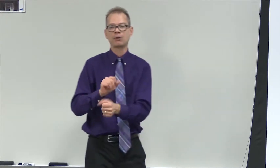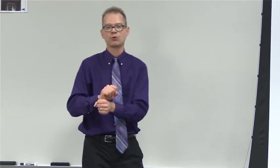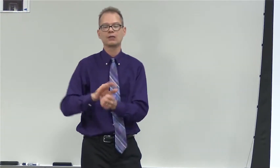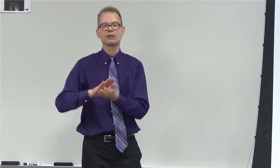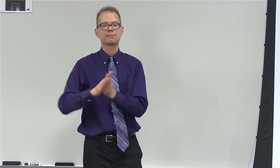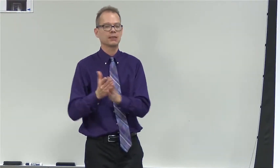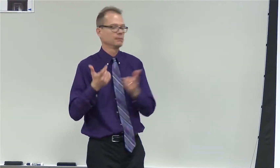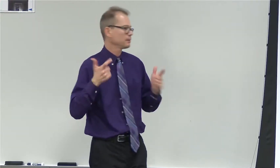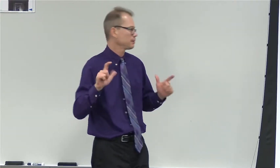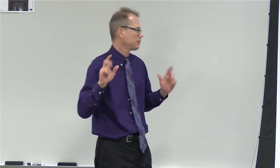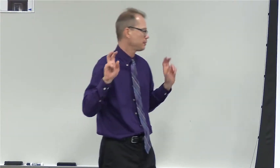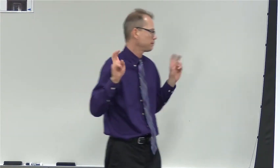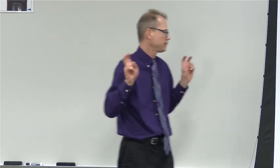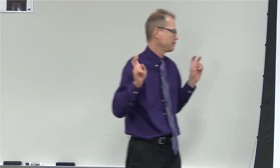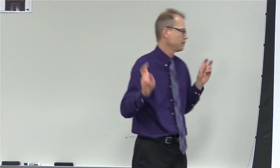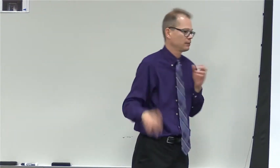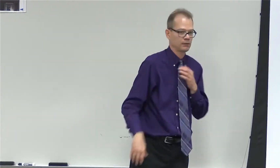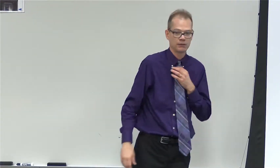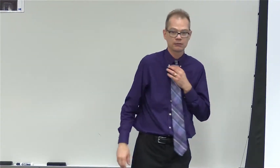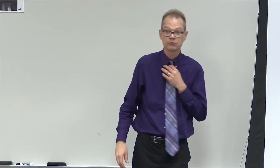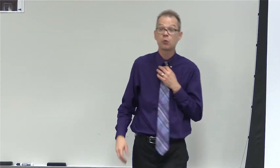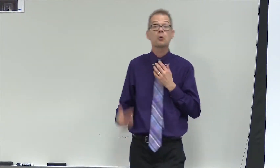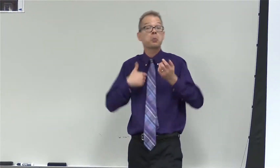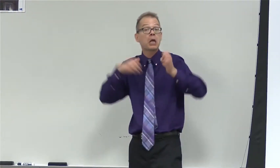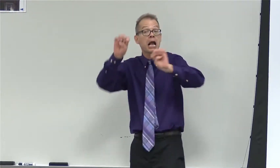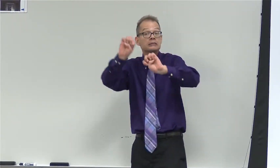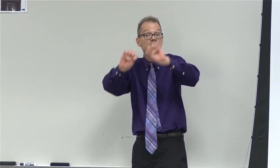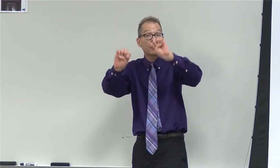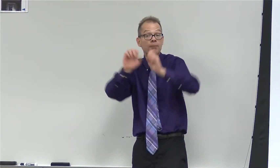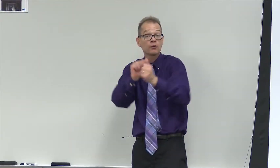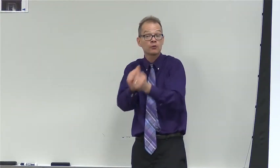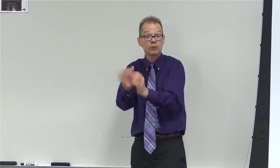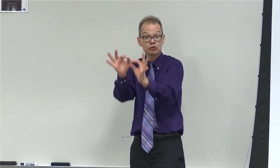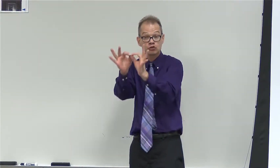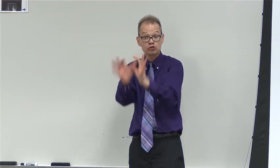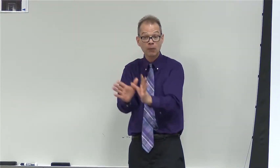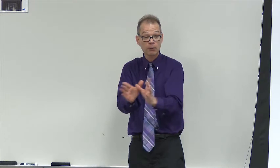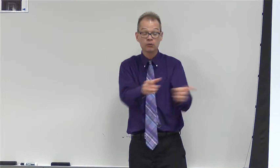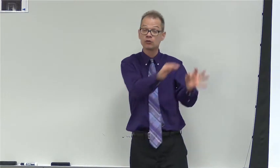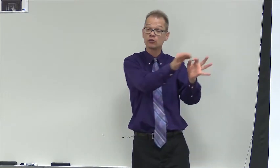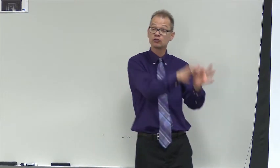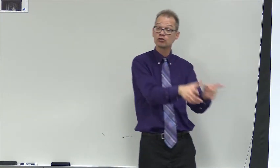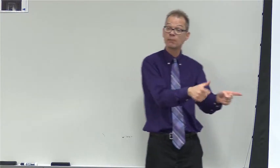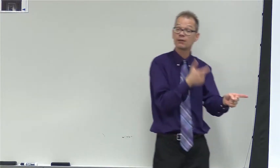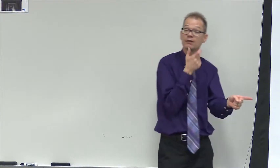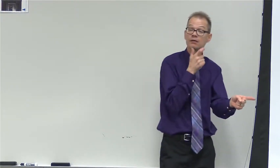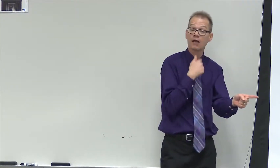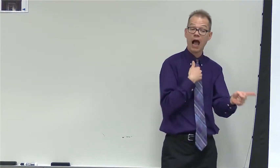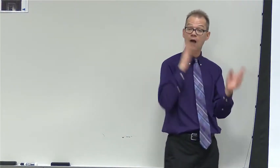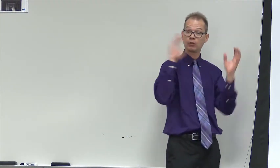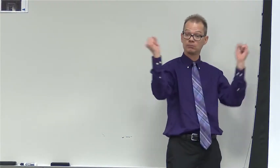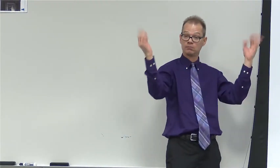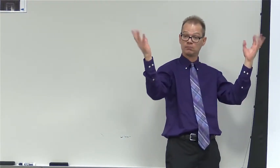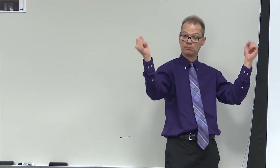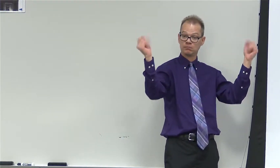but the paperwork became a big issue. It was overwhelming.